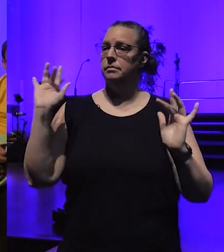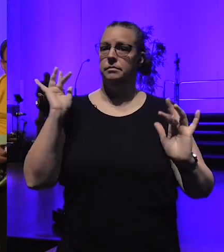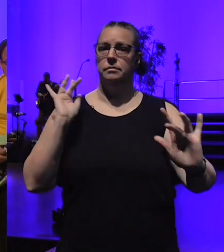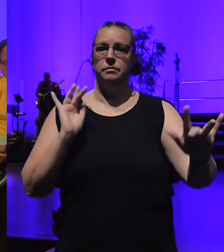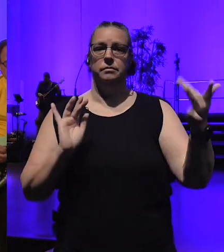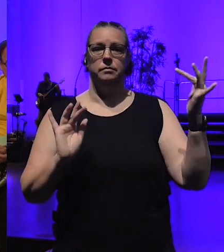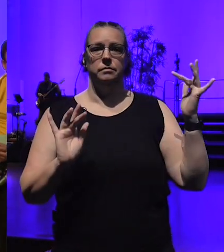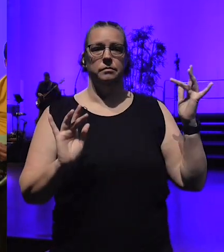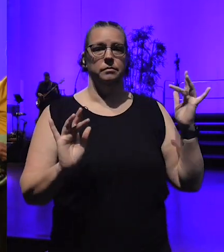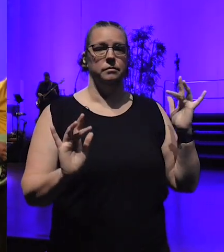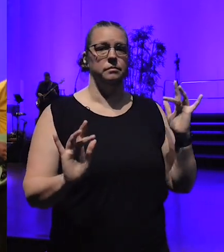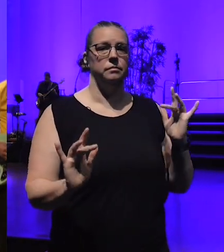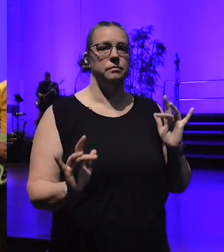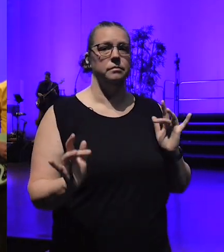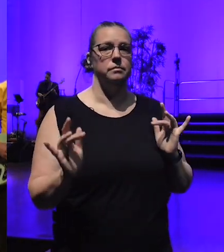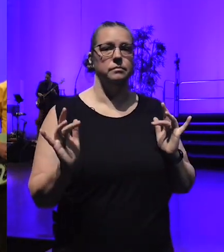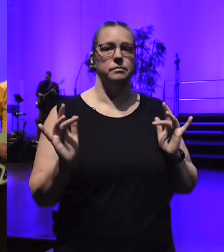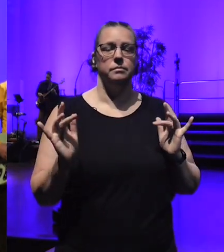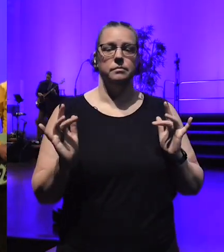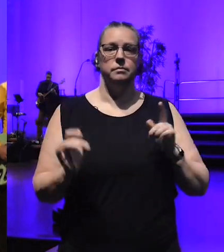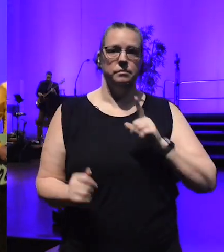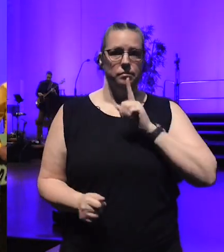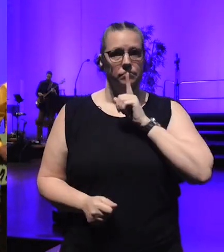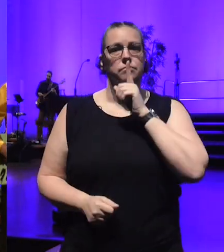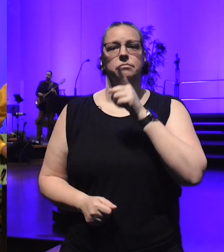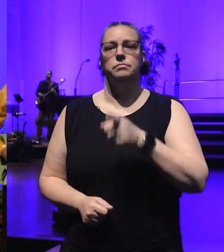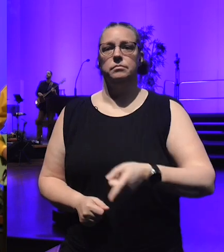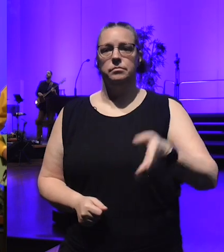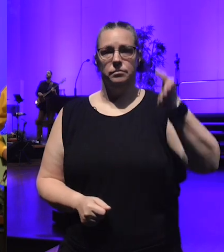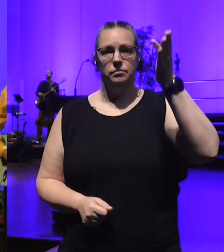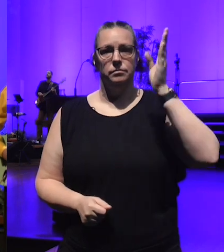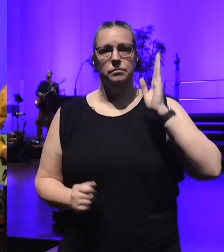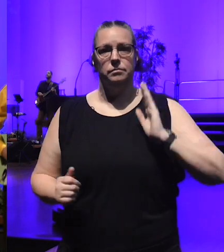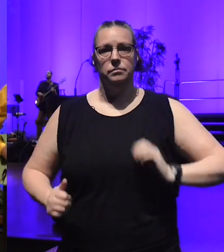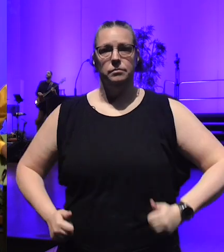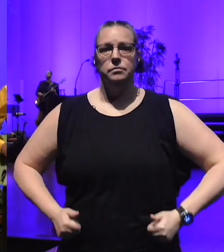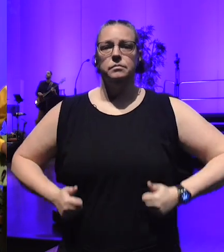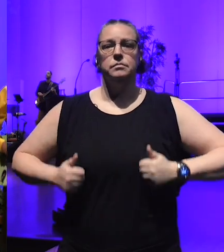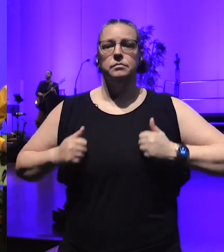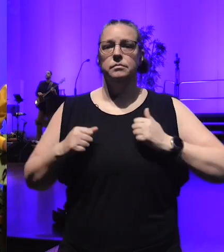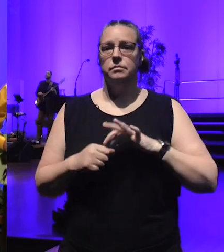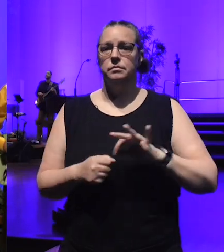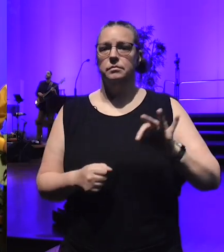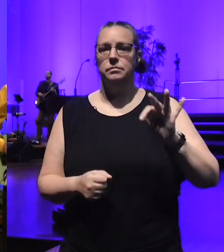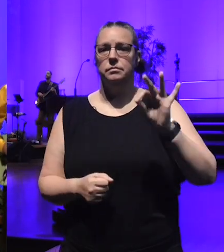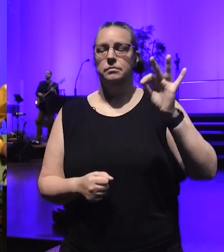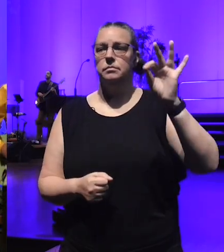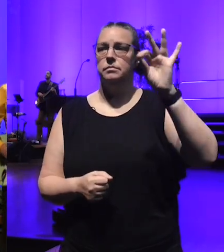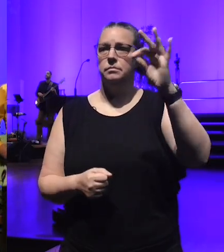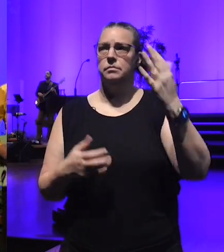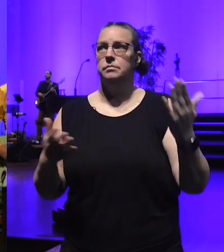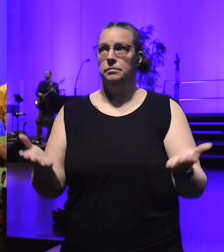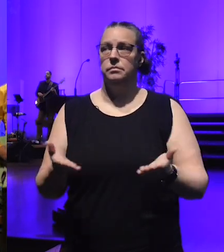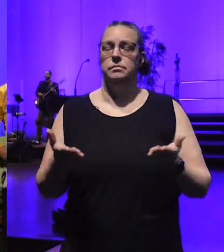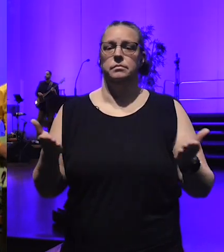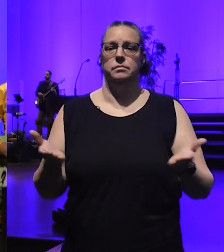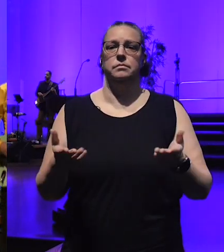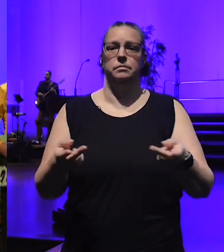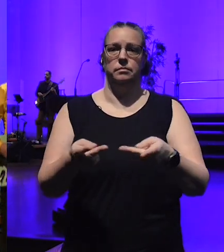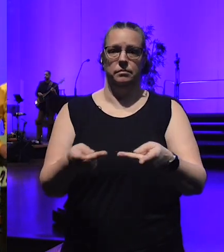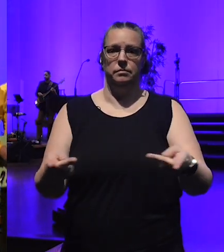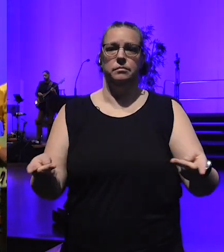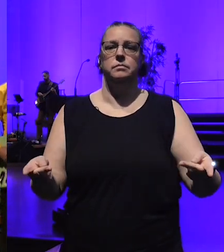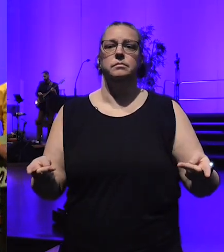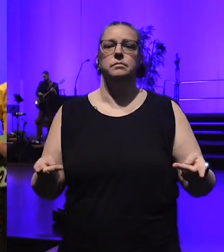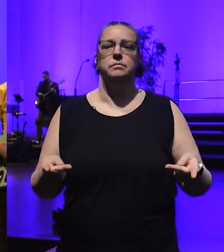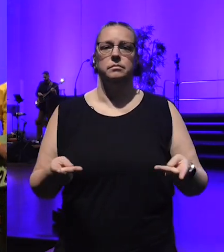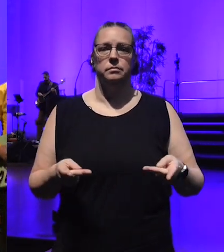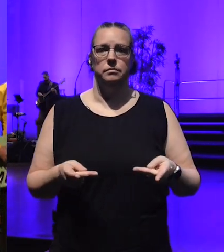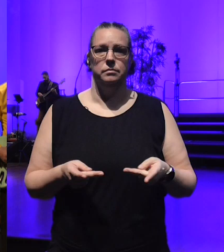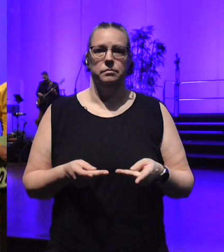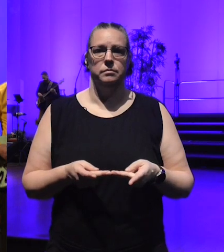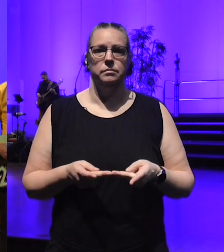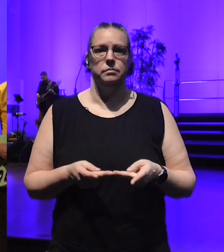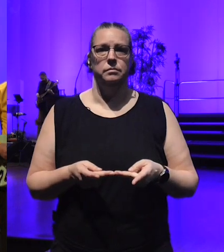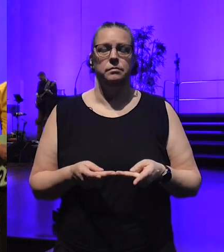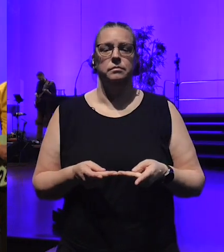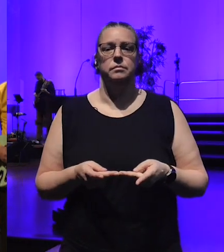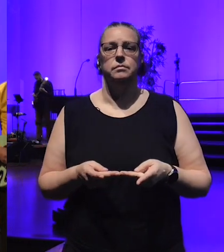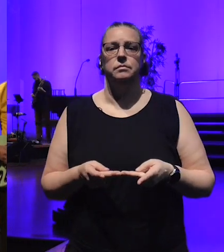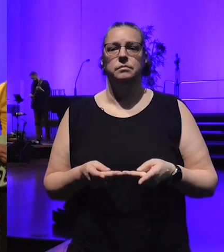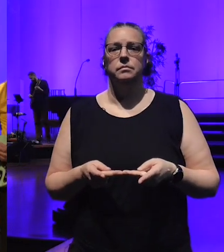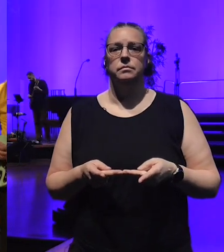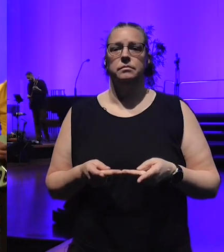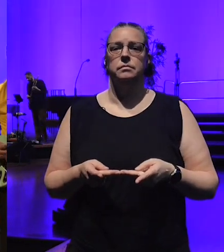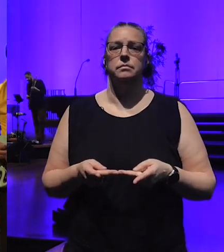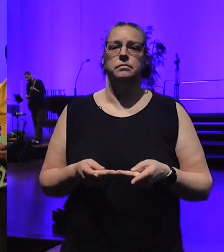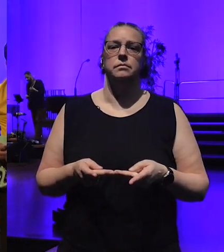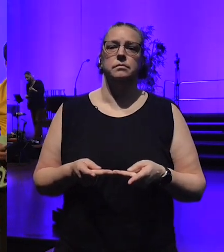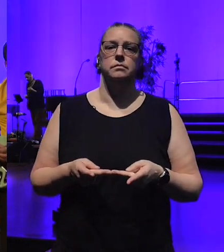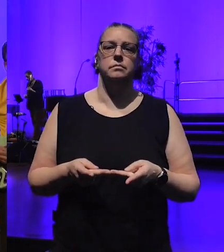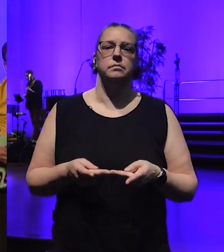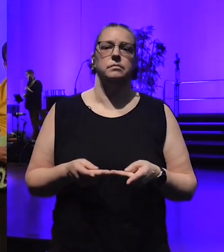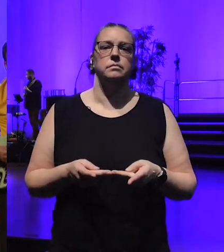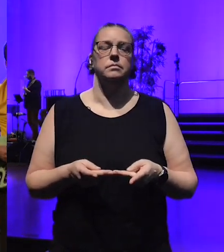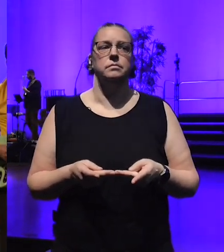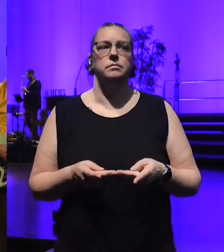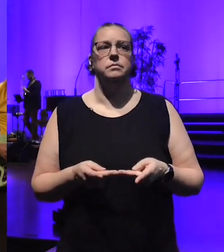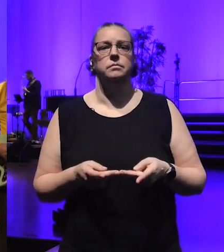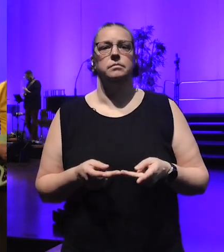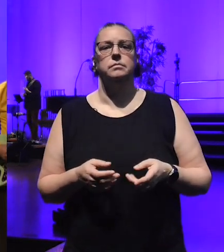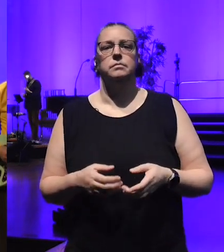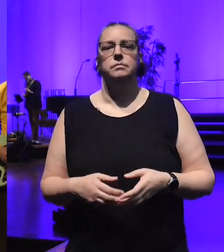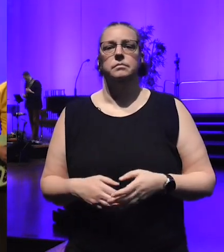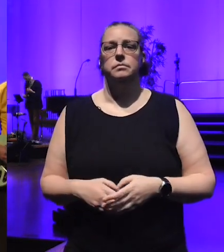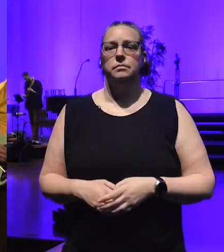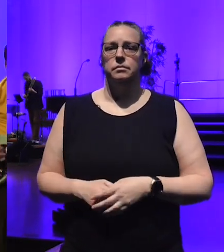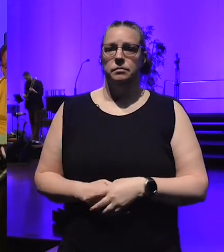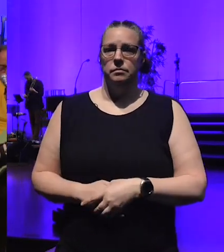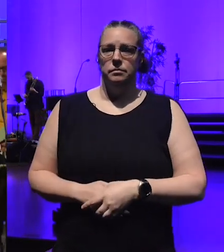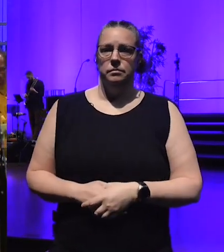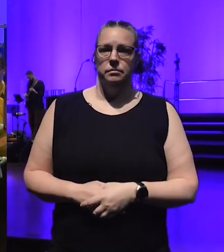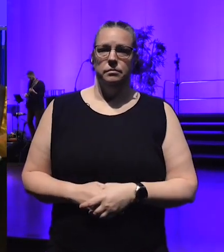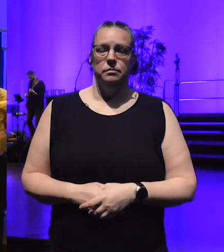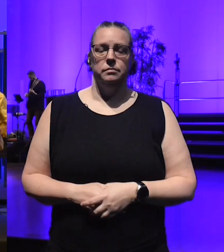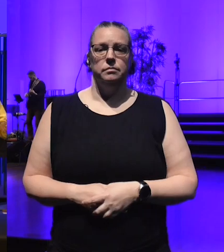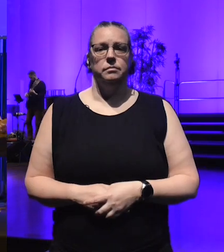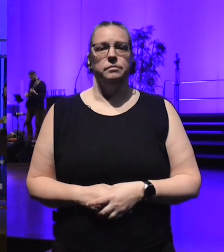on face surely the presence God is in this place